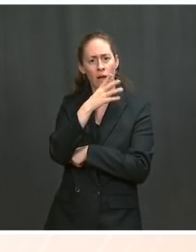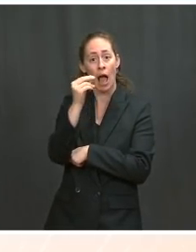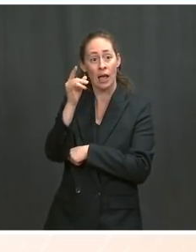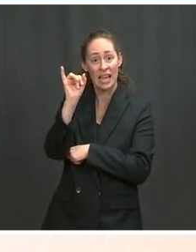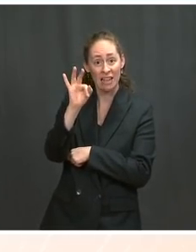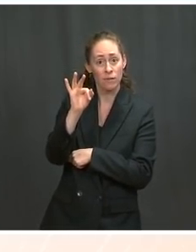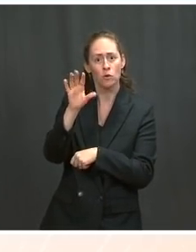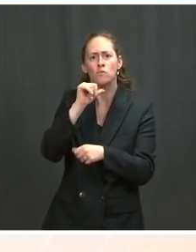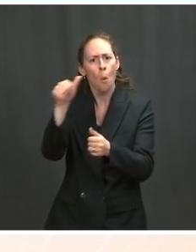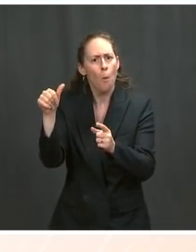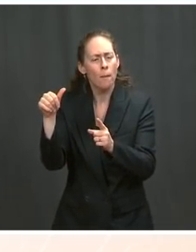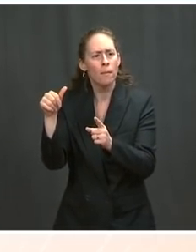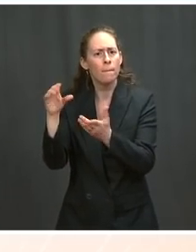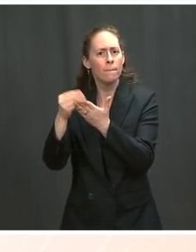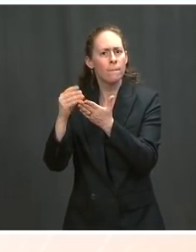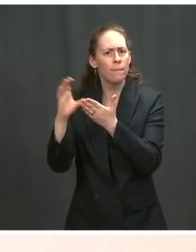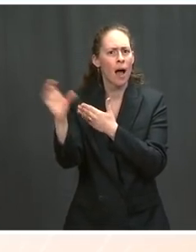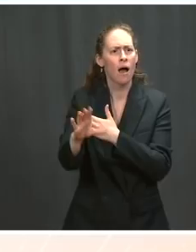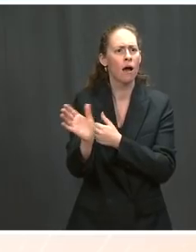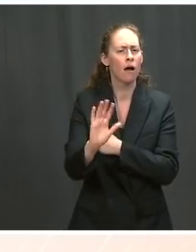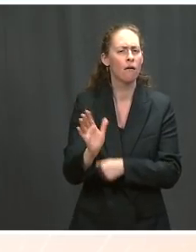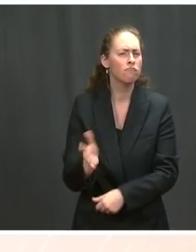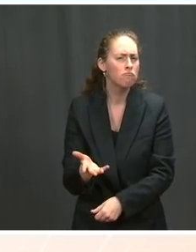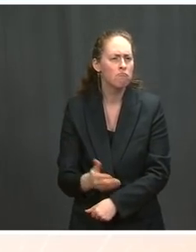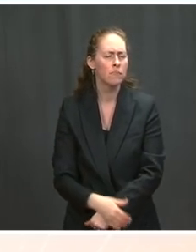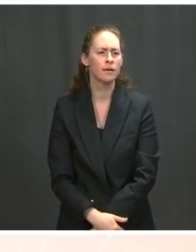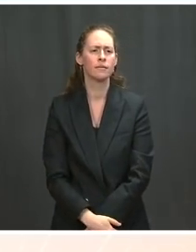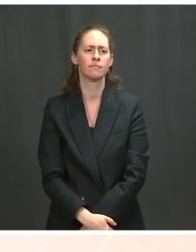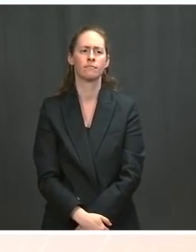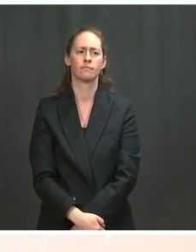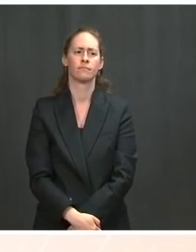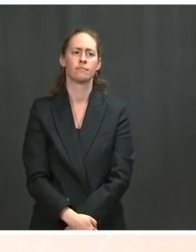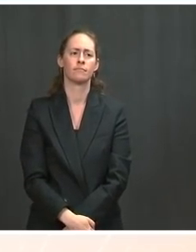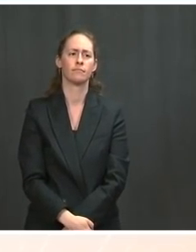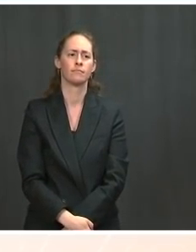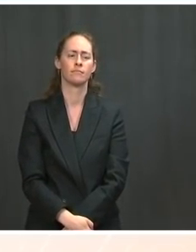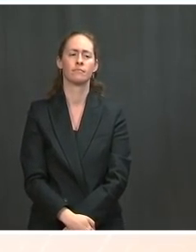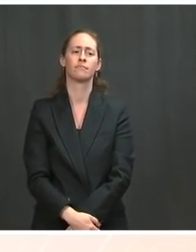to not pay ransom in these cases, as you well know -- for good reason,